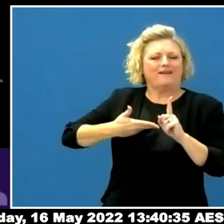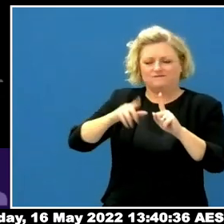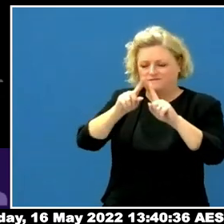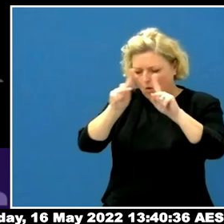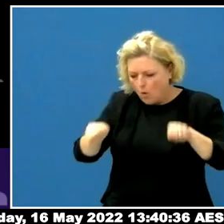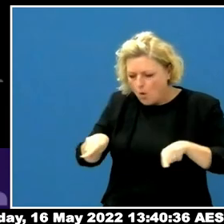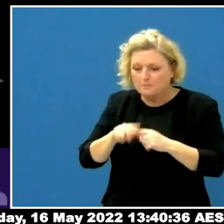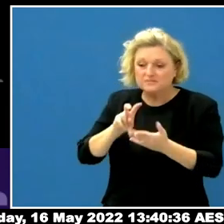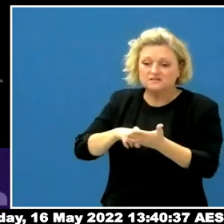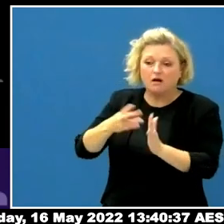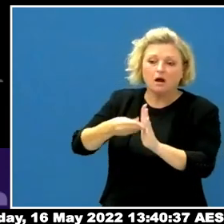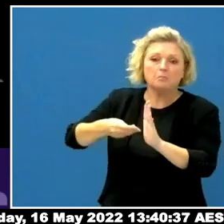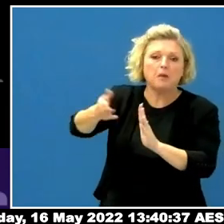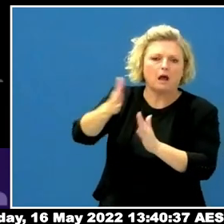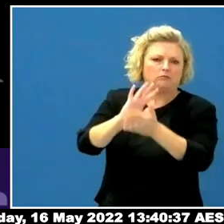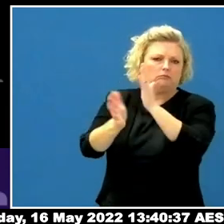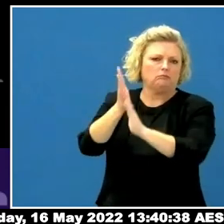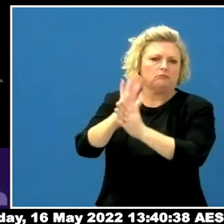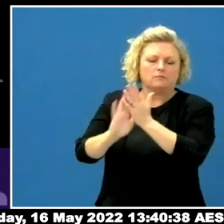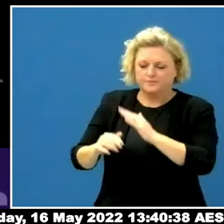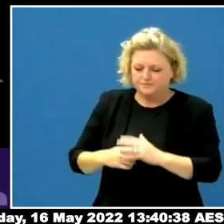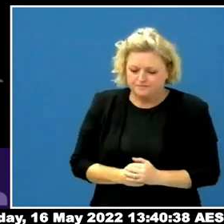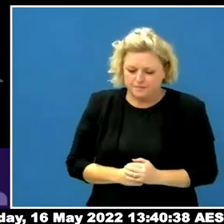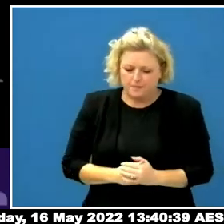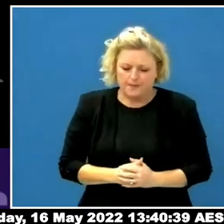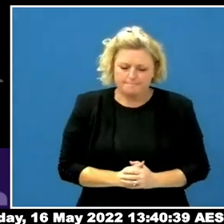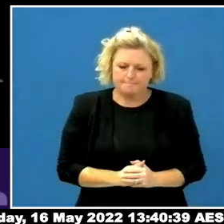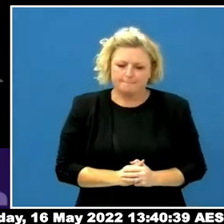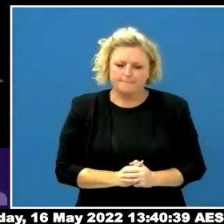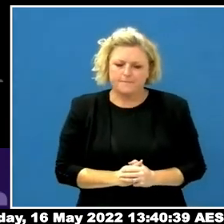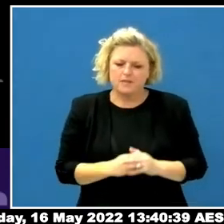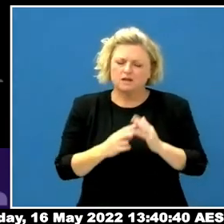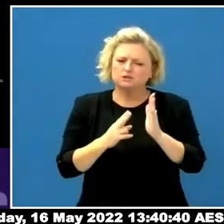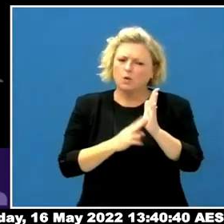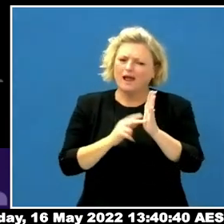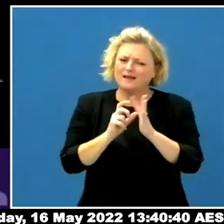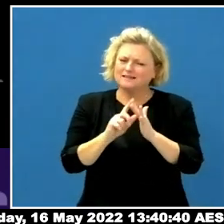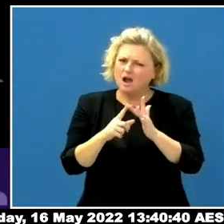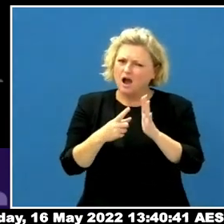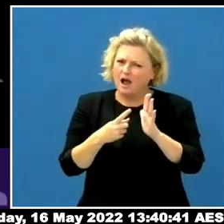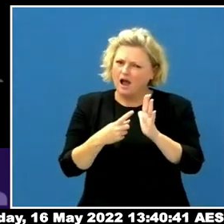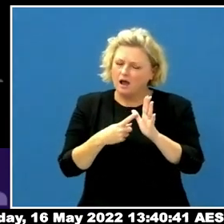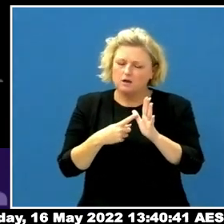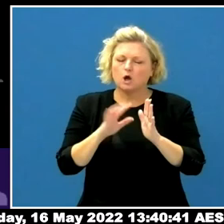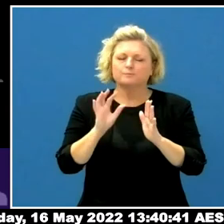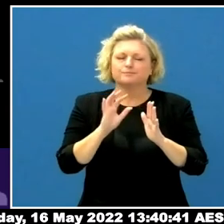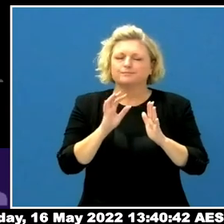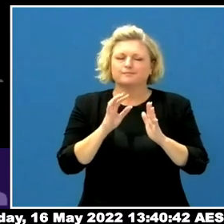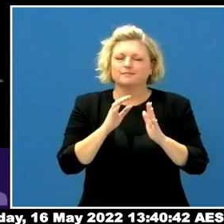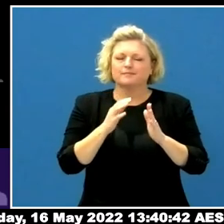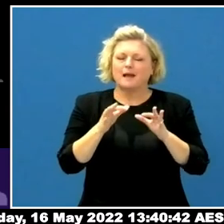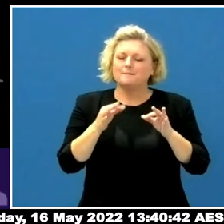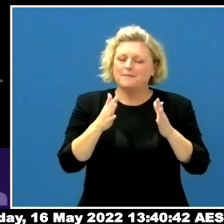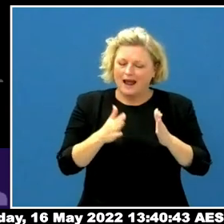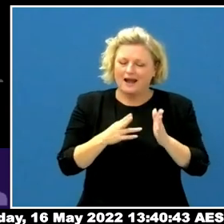Yes, through NDIS, yes. As I understand it, Simon would attend those meetings with you? Yes, he would.